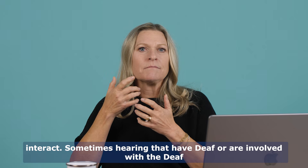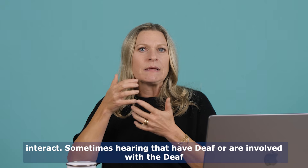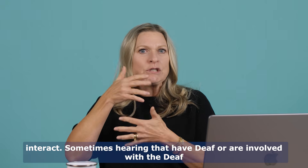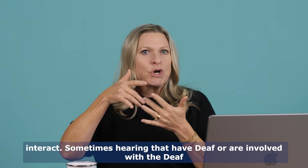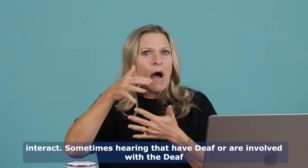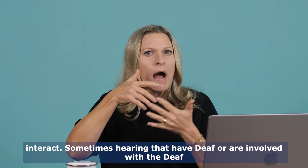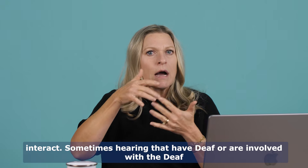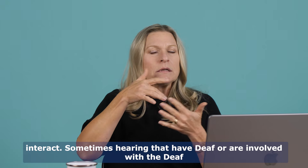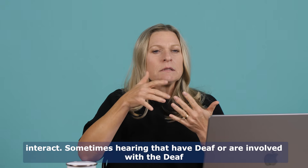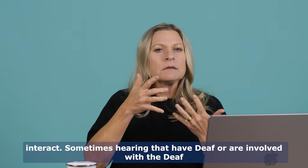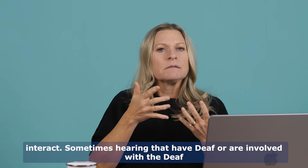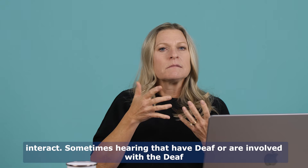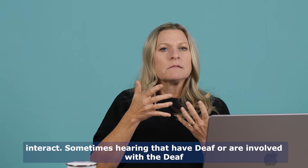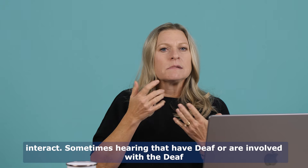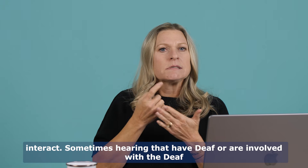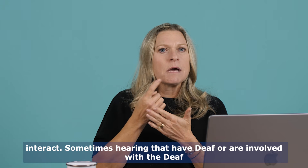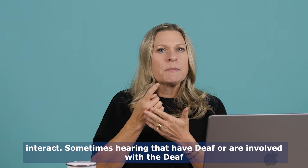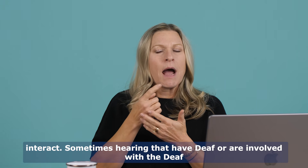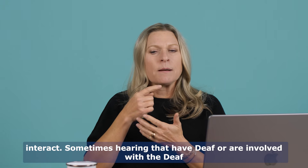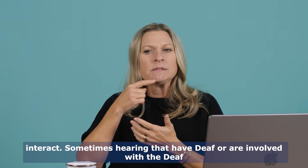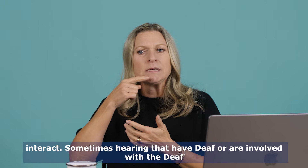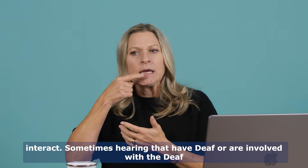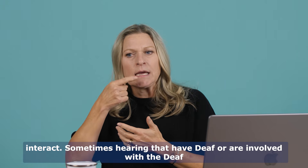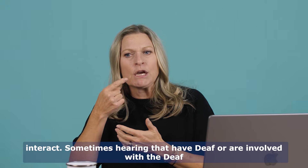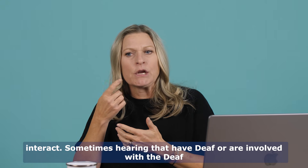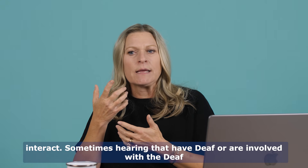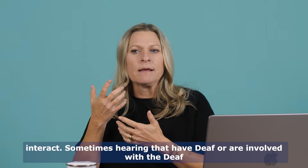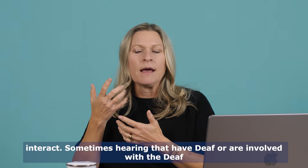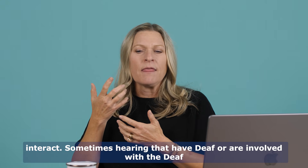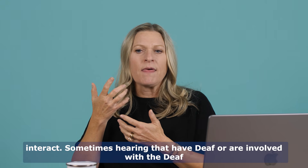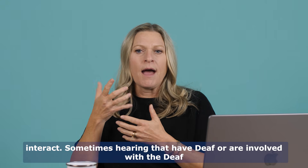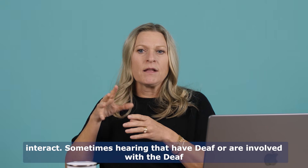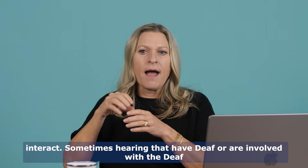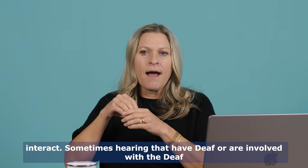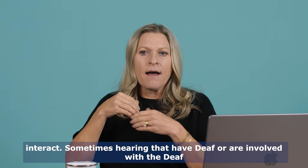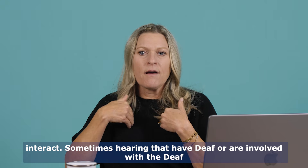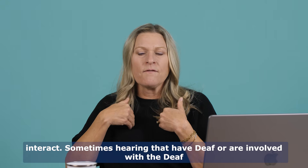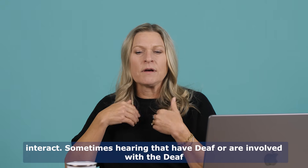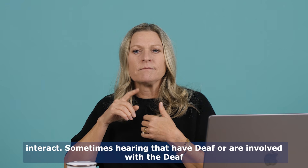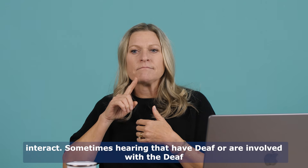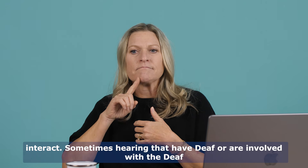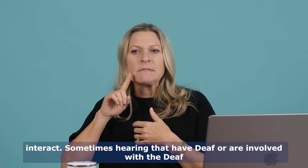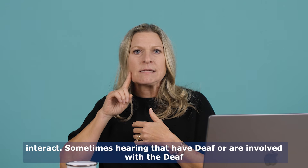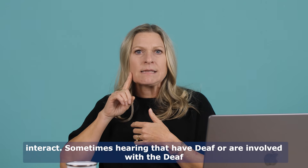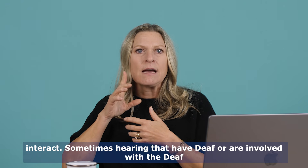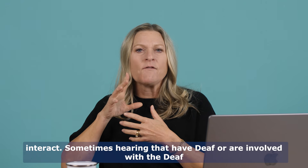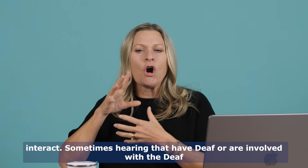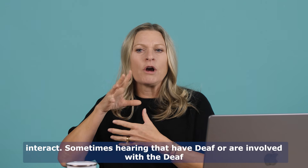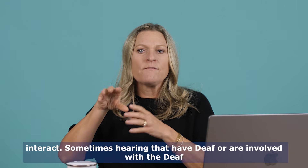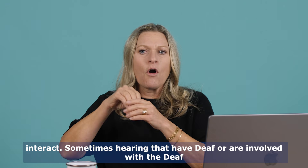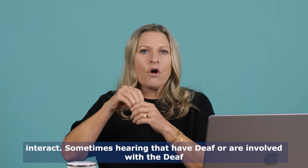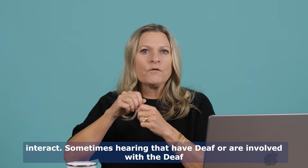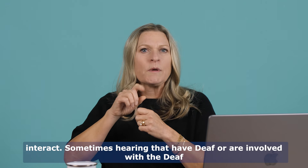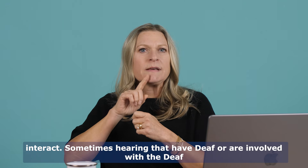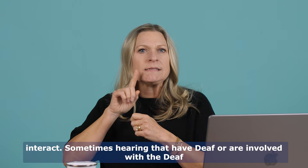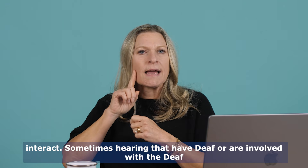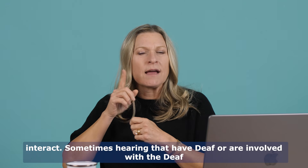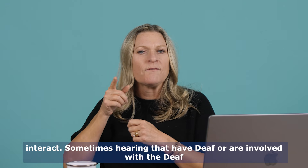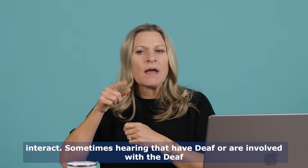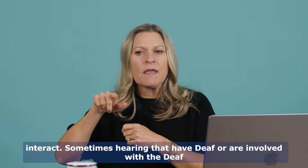interact. Sometimes hearing that have Deaf or are involved with the Deaf